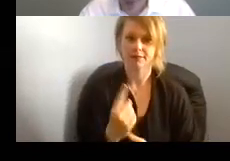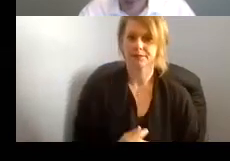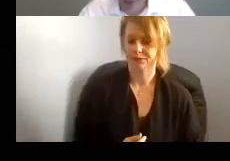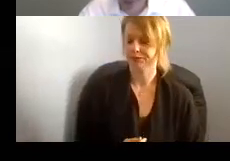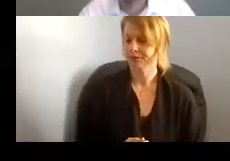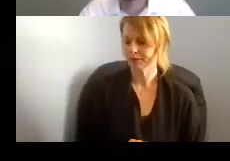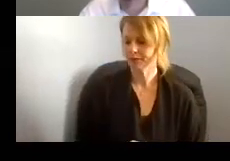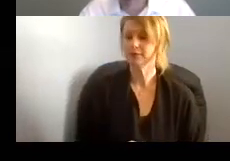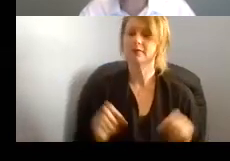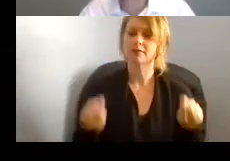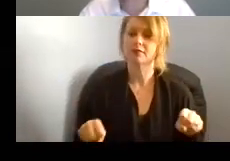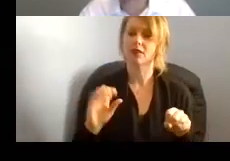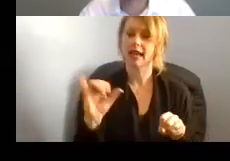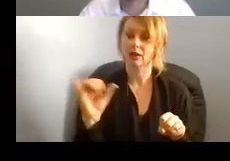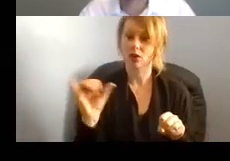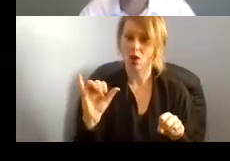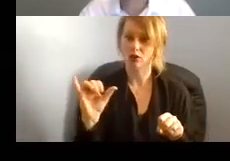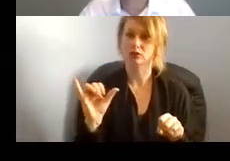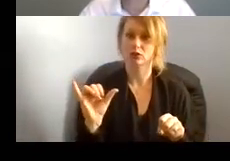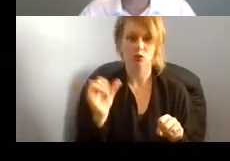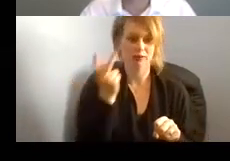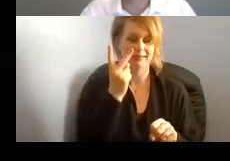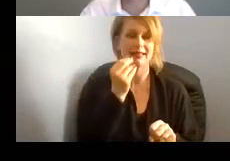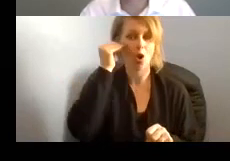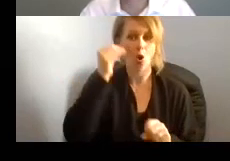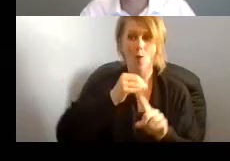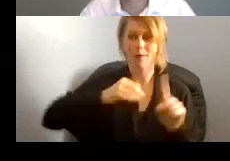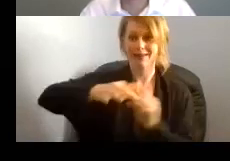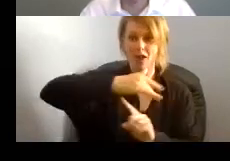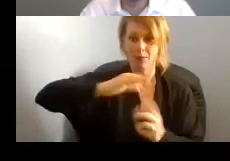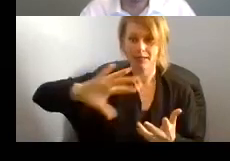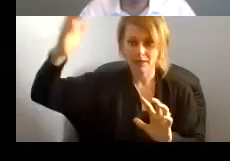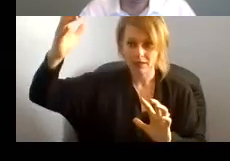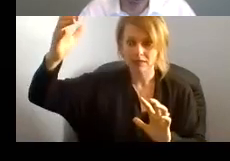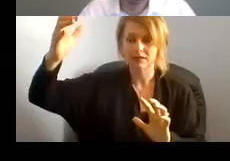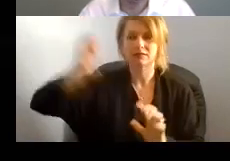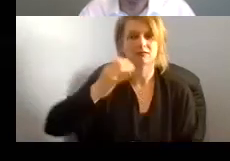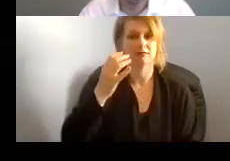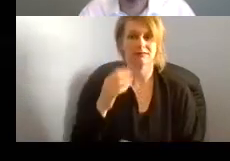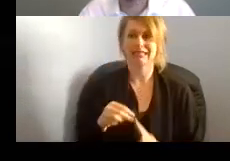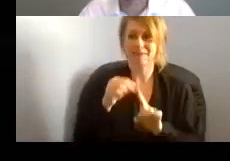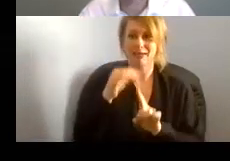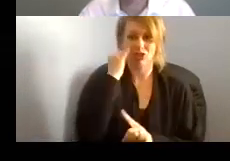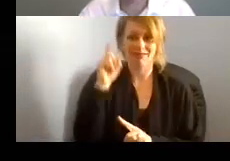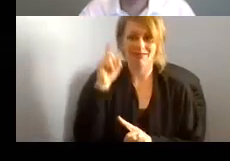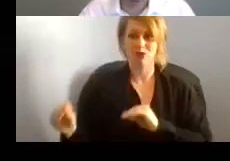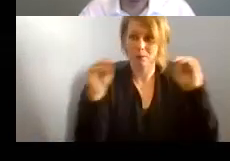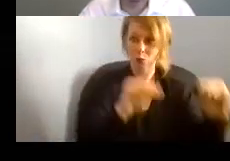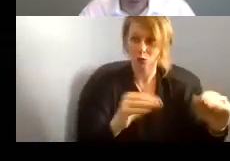You can also see disrupted home environments, particularly if students need to move. And children may also demonstrate